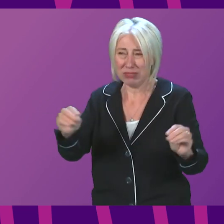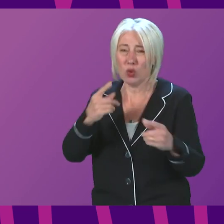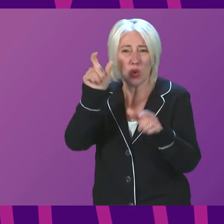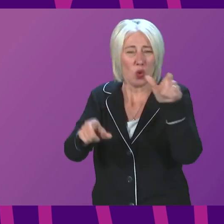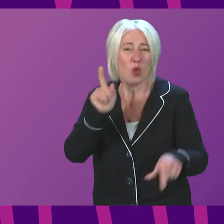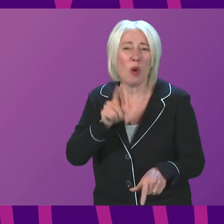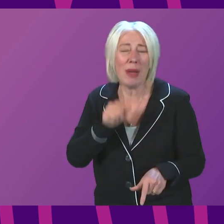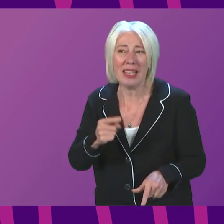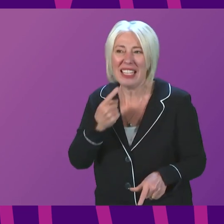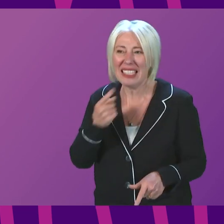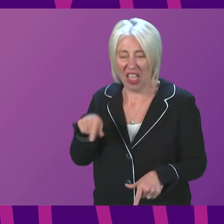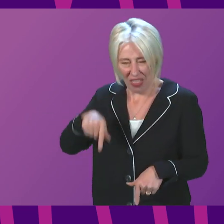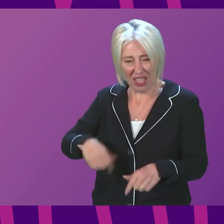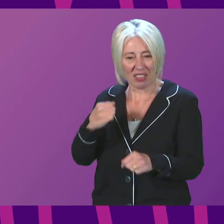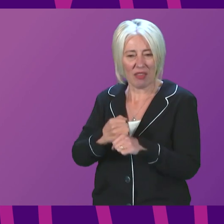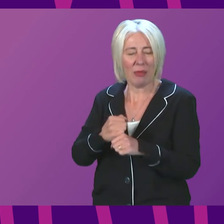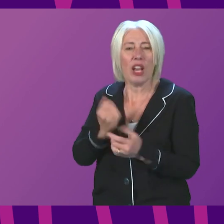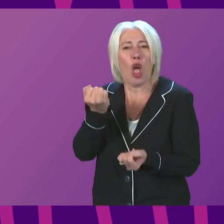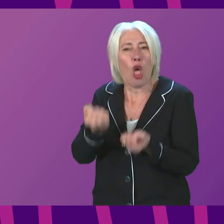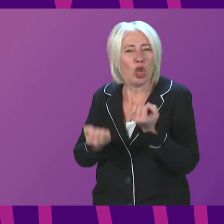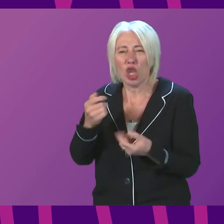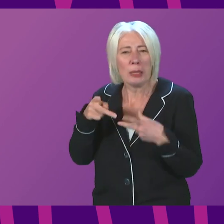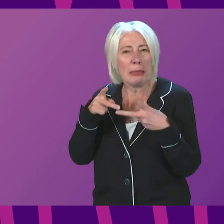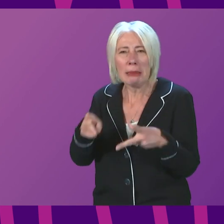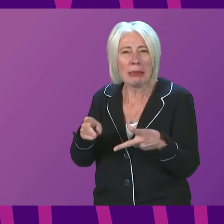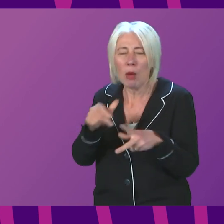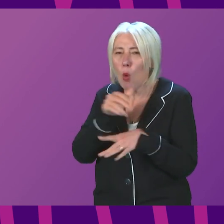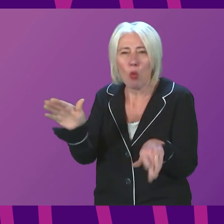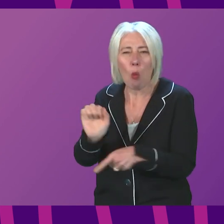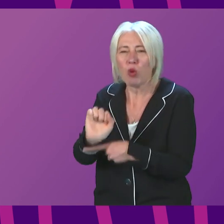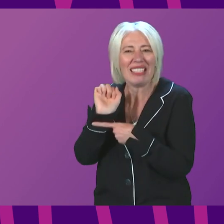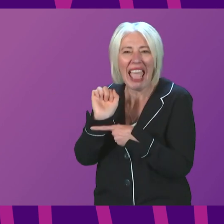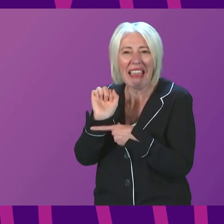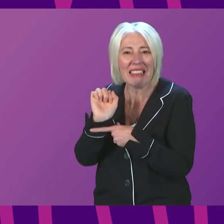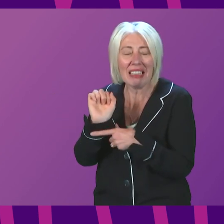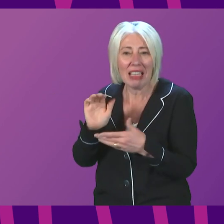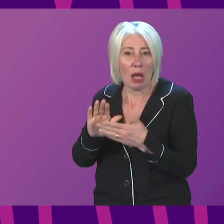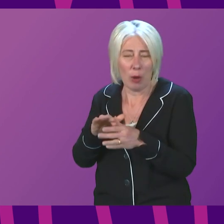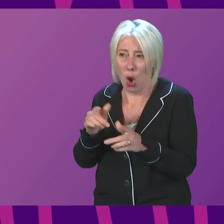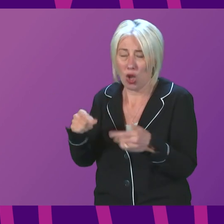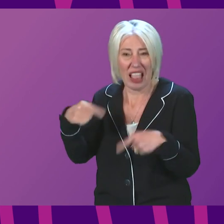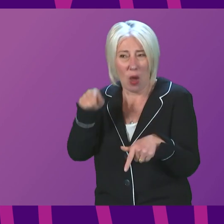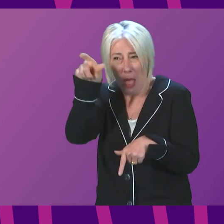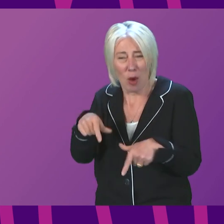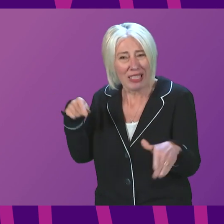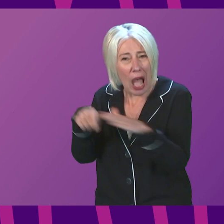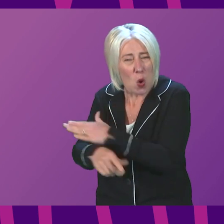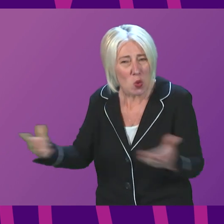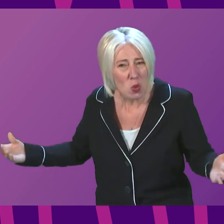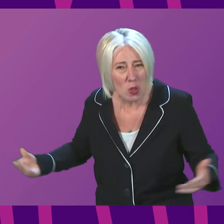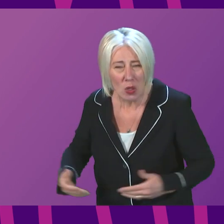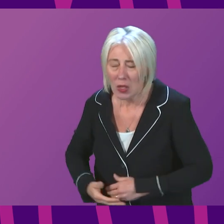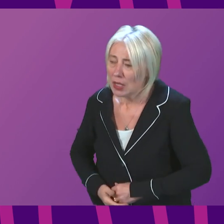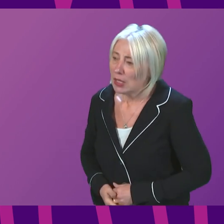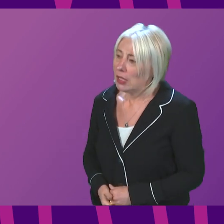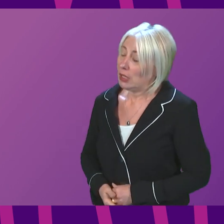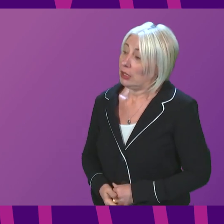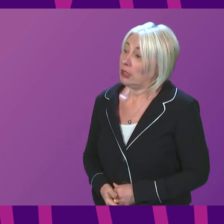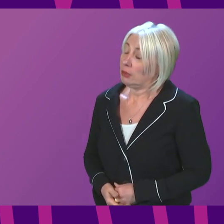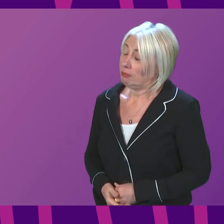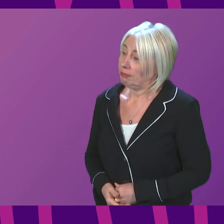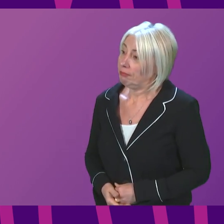than that this Government’s justice system will not protect them?